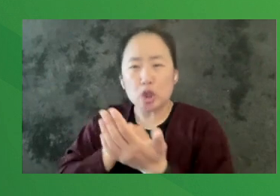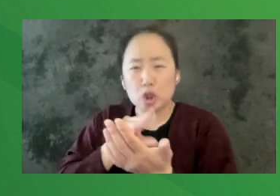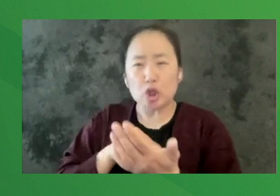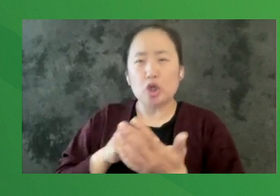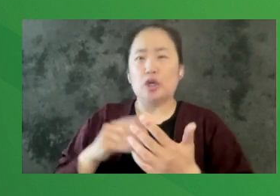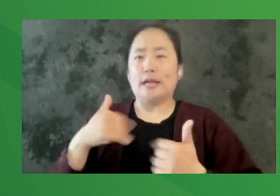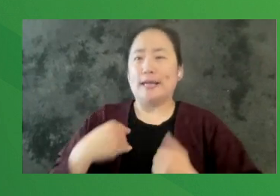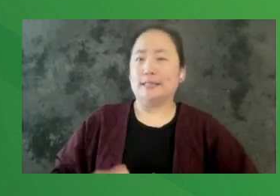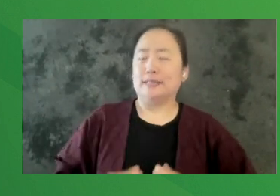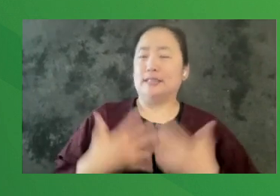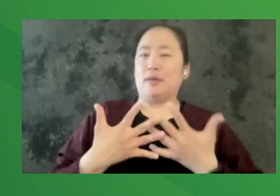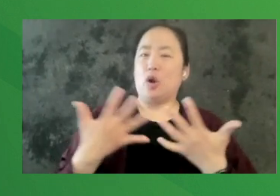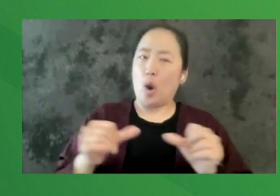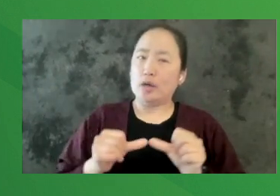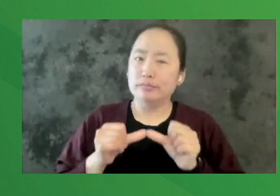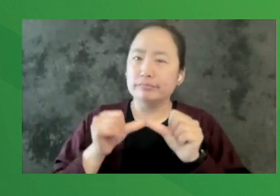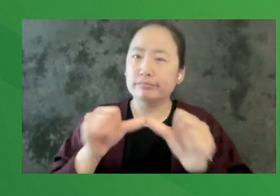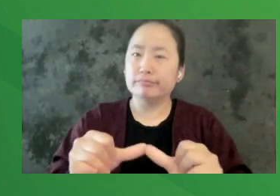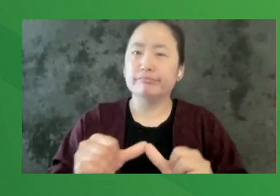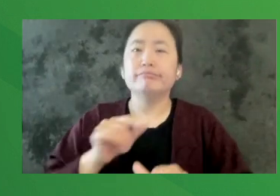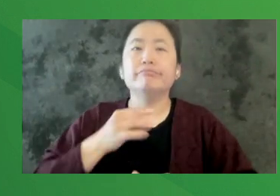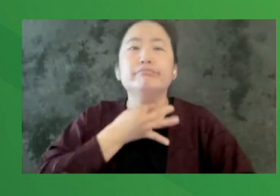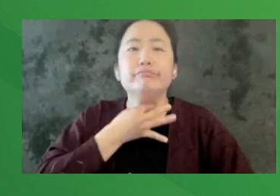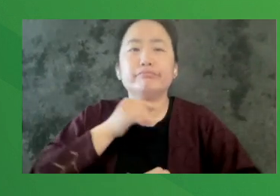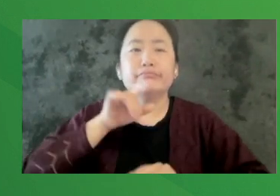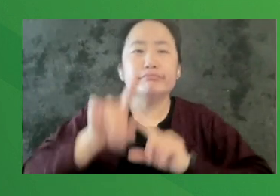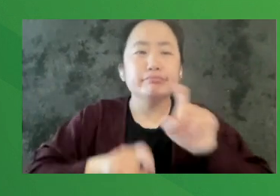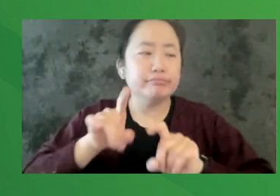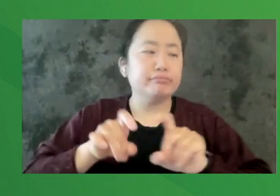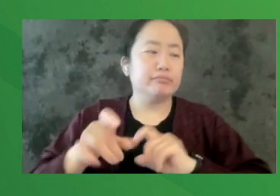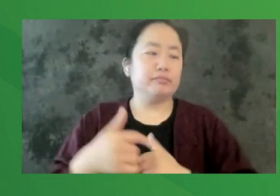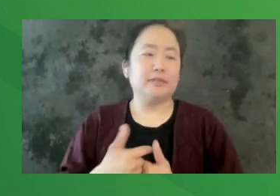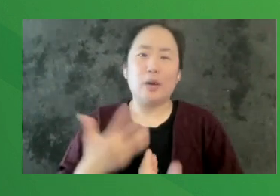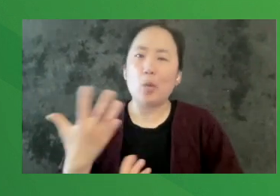our inquiry model in about three minutes. Let me see if I can do that. But many of you may be